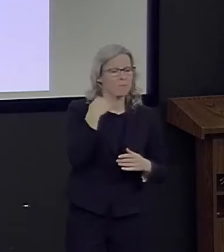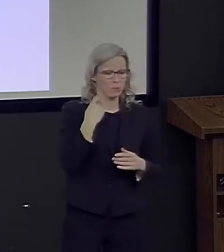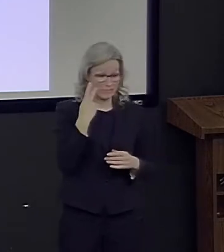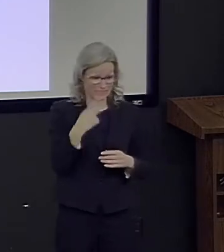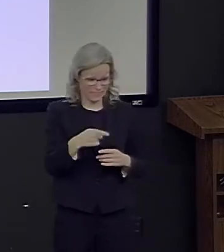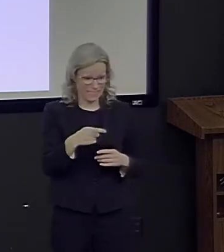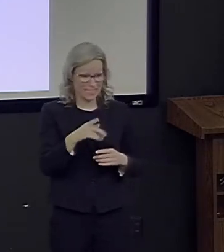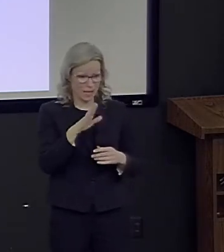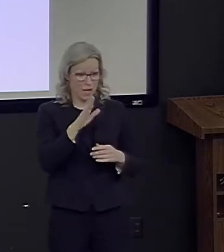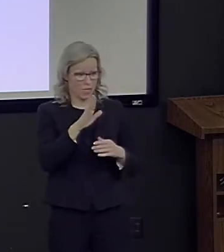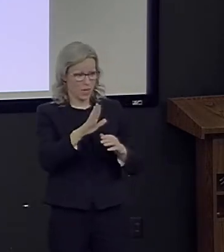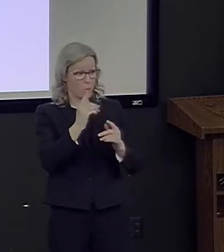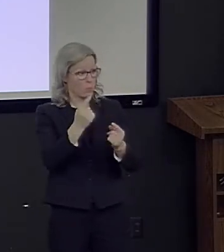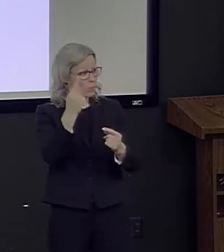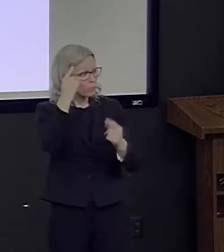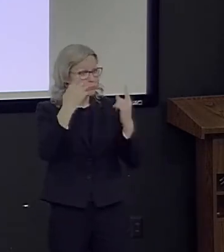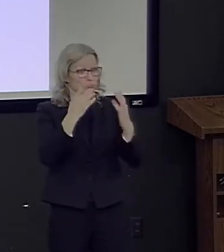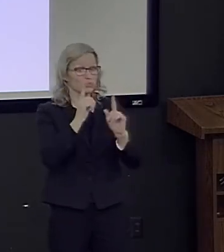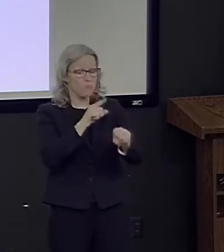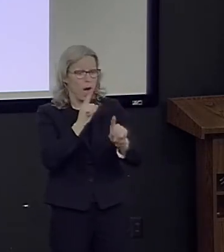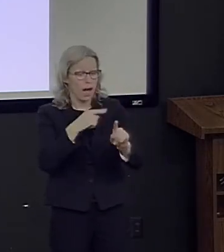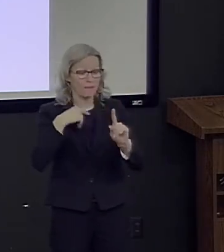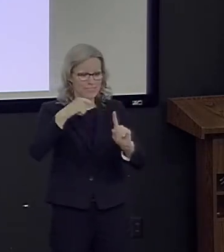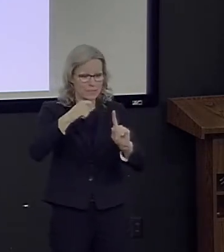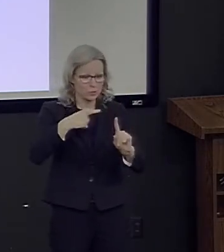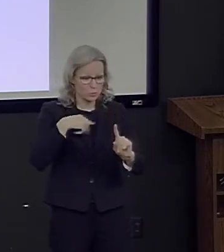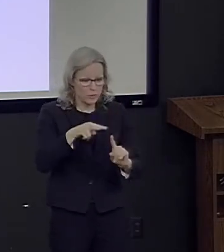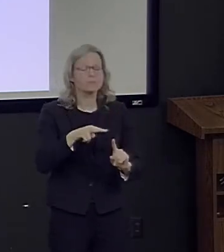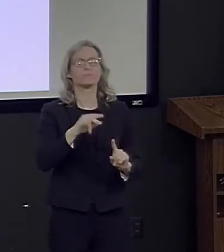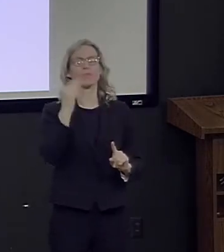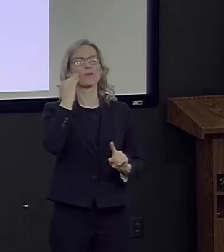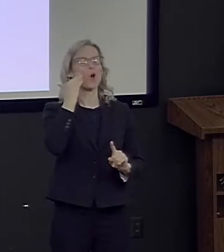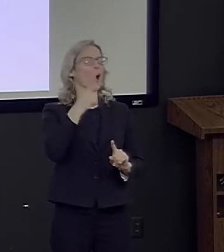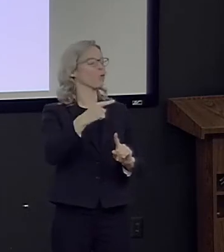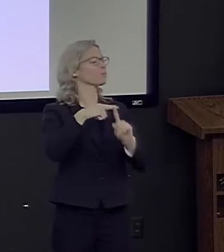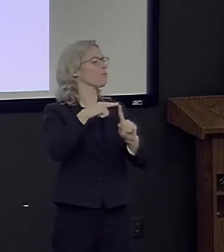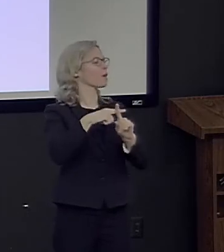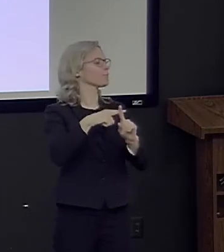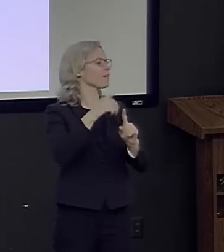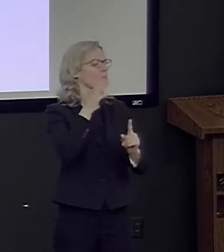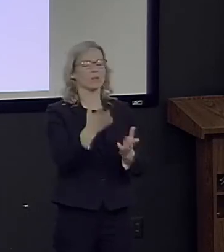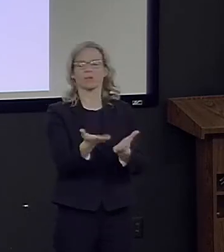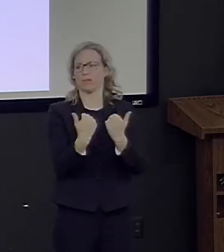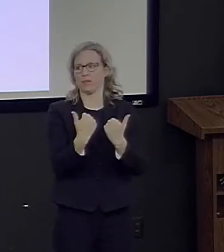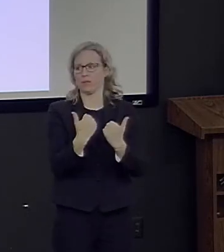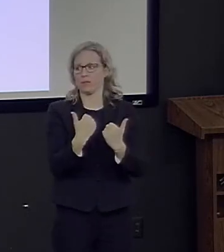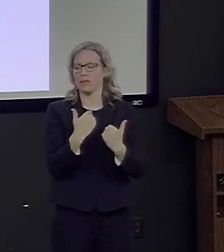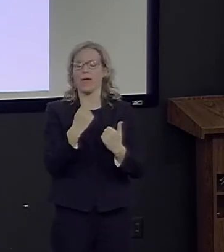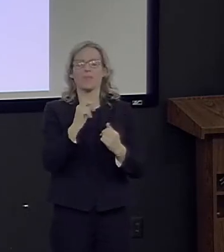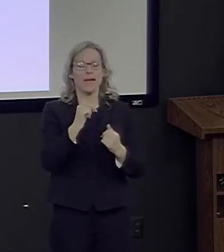and participate in a real experiment. And that way, we never have the dilemma of having to exclude data